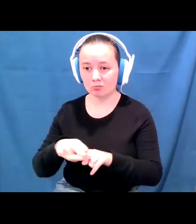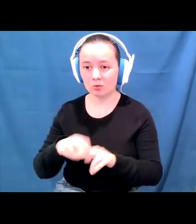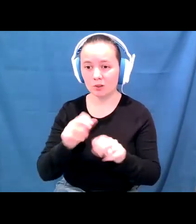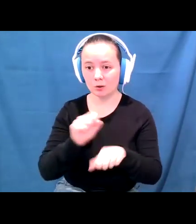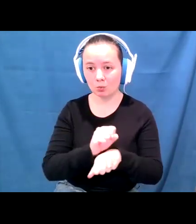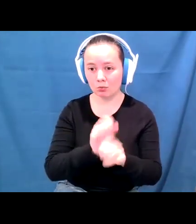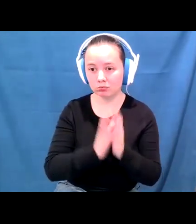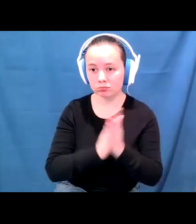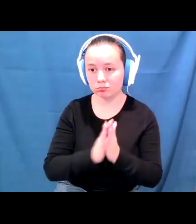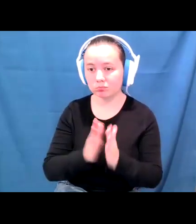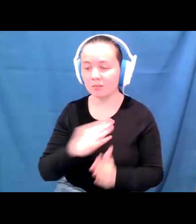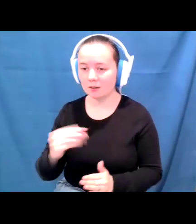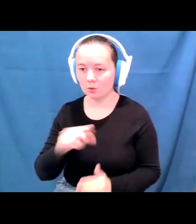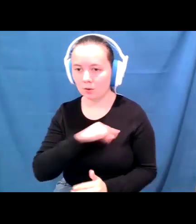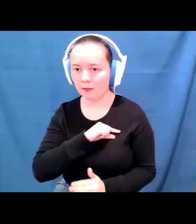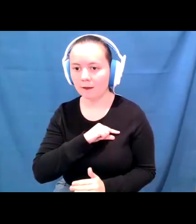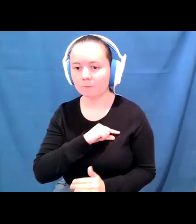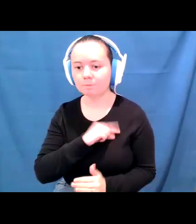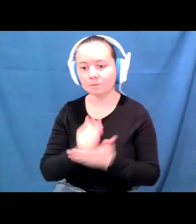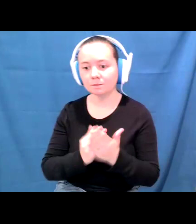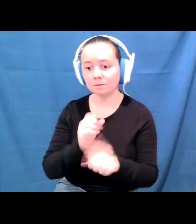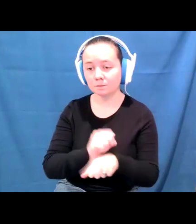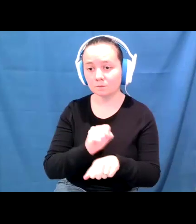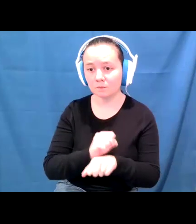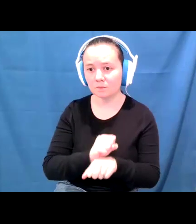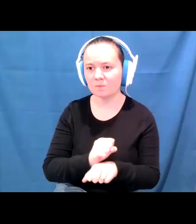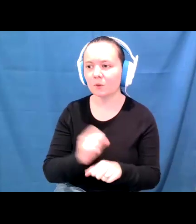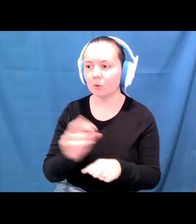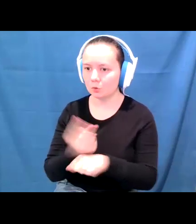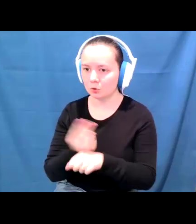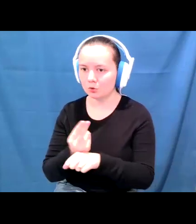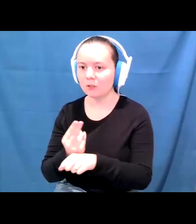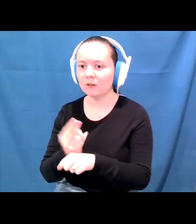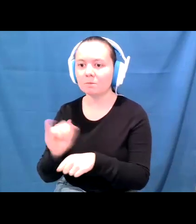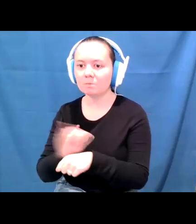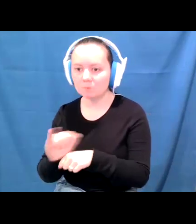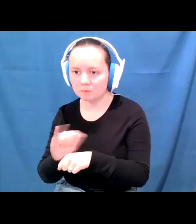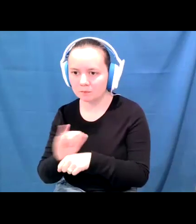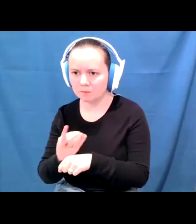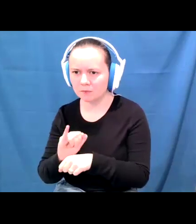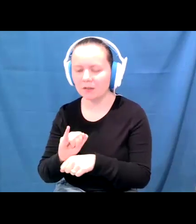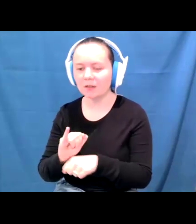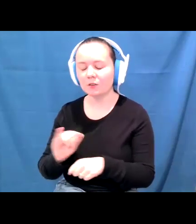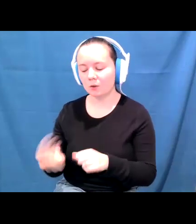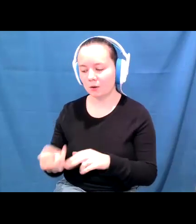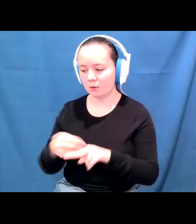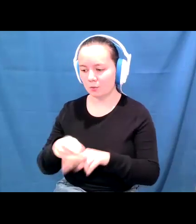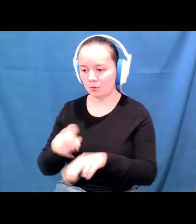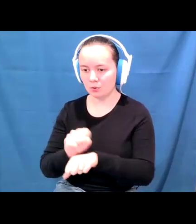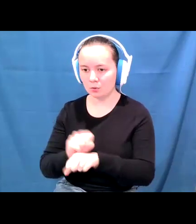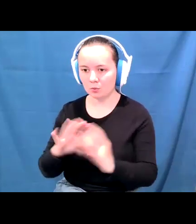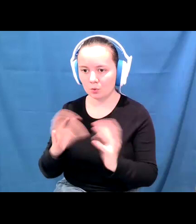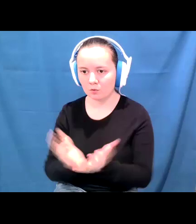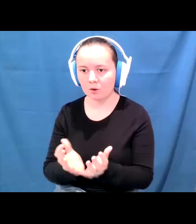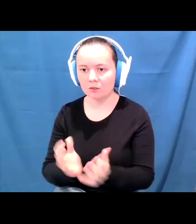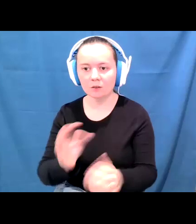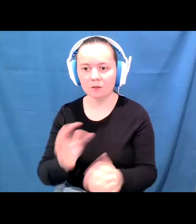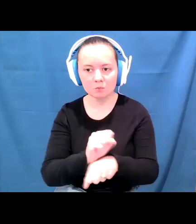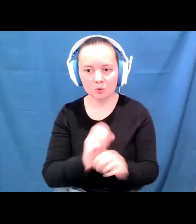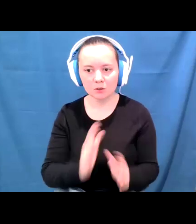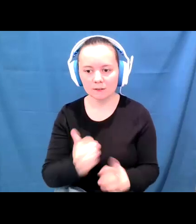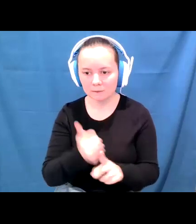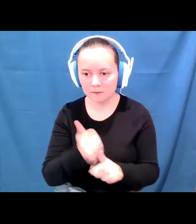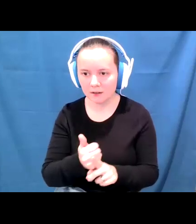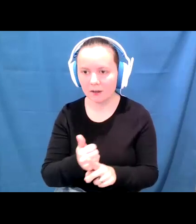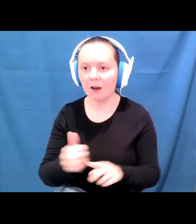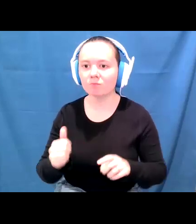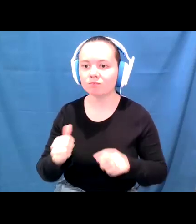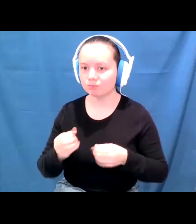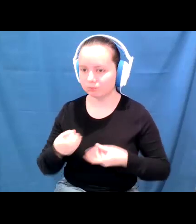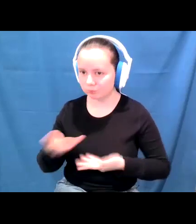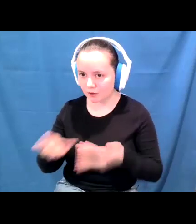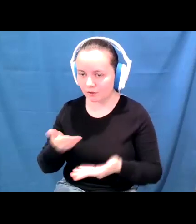Some direct care employers are already using apprenticeship as a way to build a stable and trained workforce, and their workers are delivering direct care and good jobs that are good for those workers.